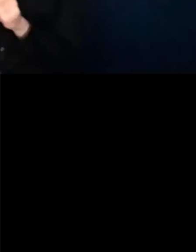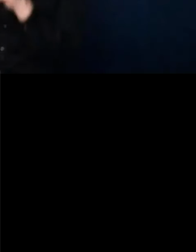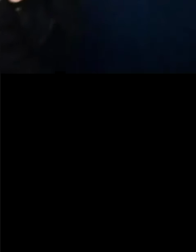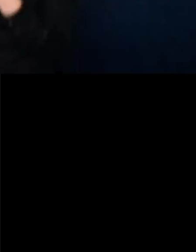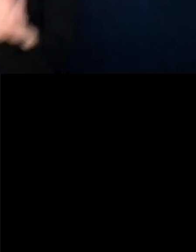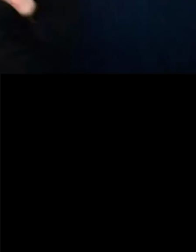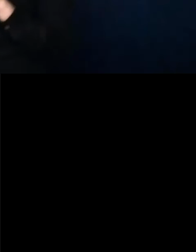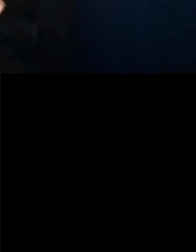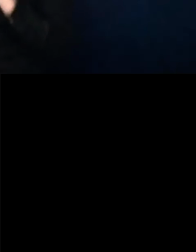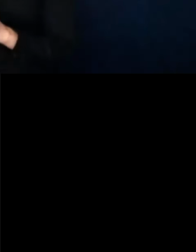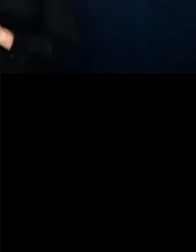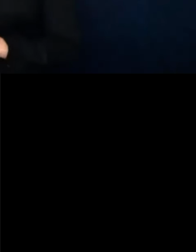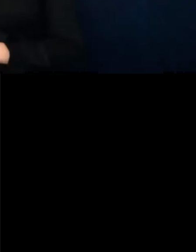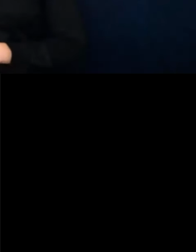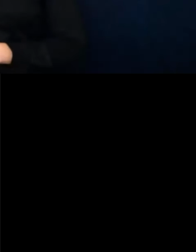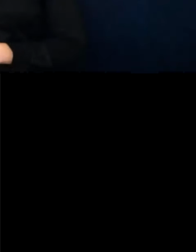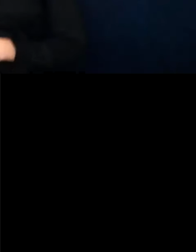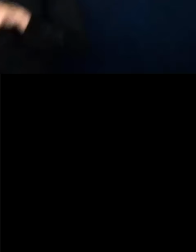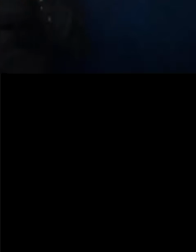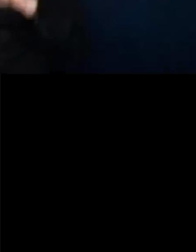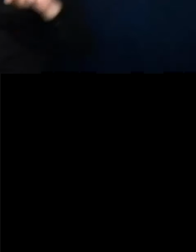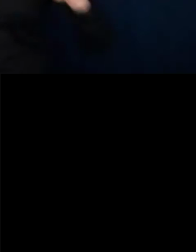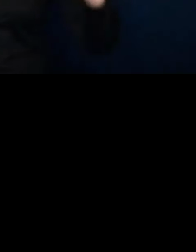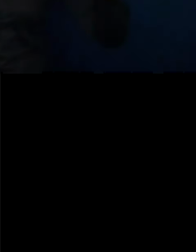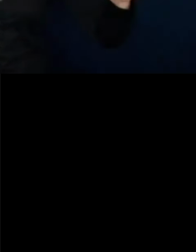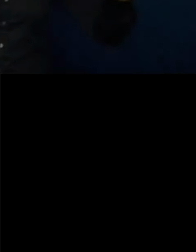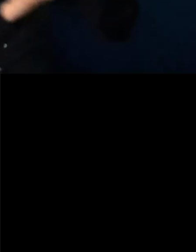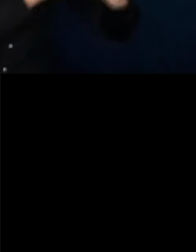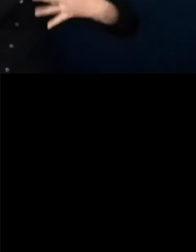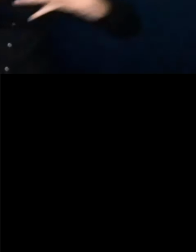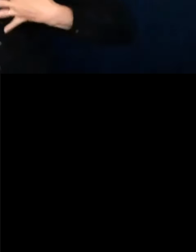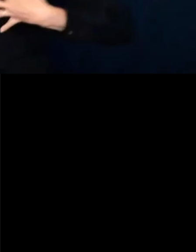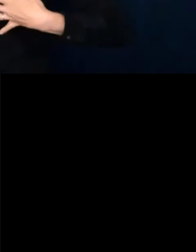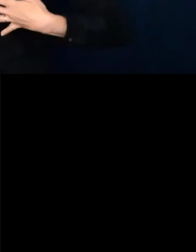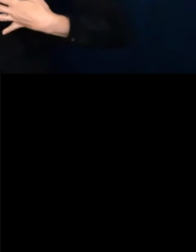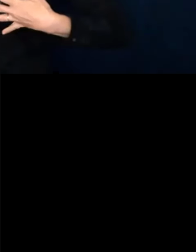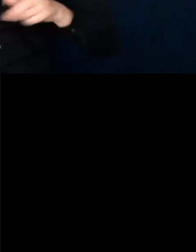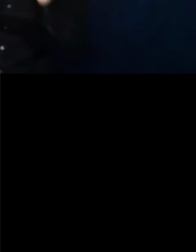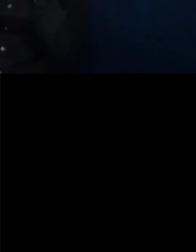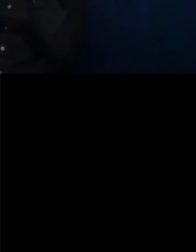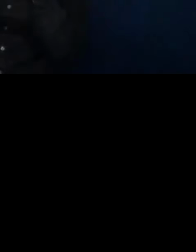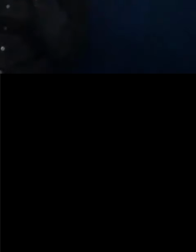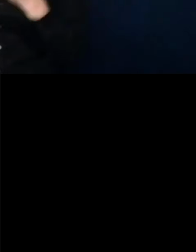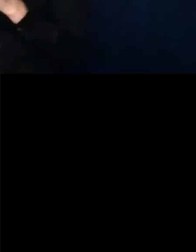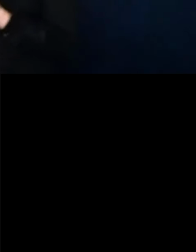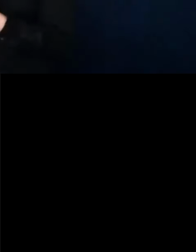a part of any of the other priority groupings, then you have one opportunity for your name to be selected.